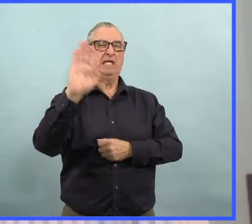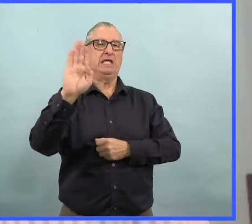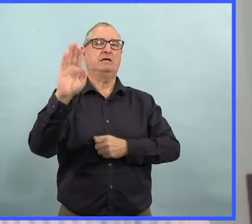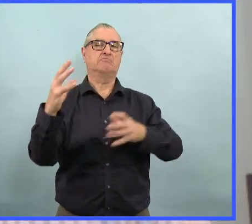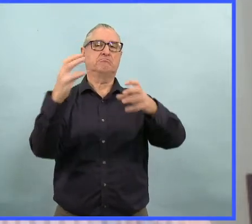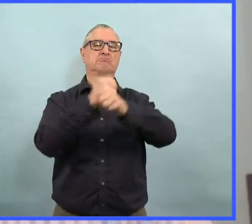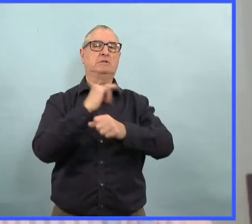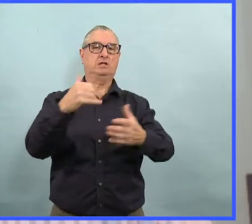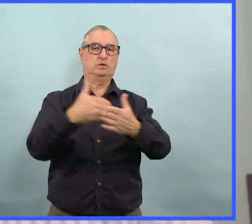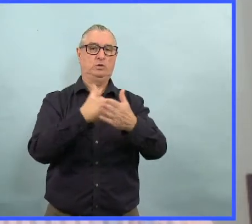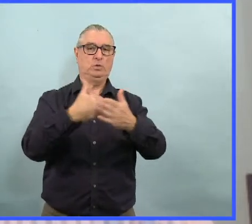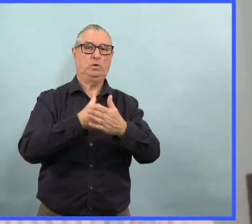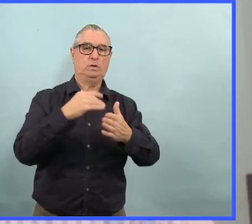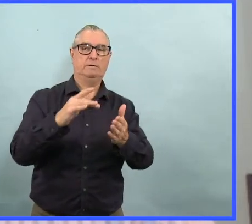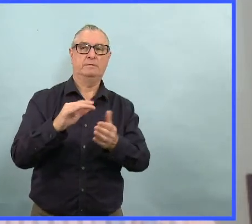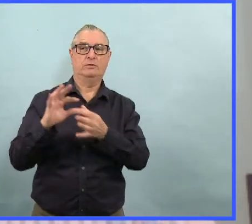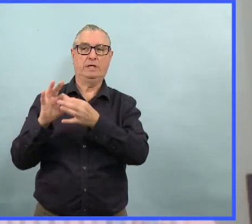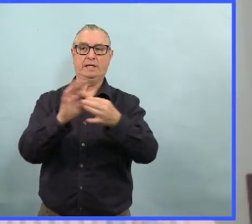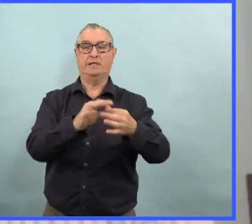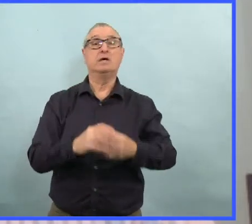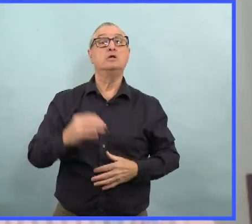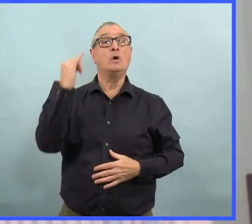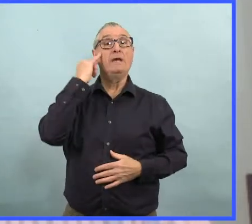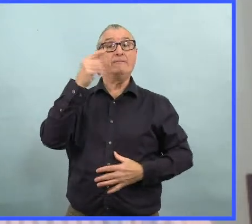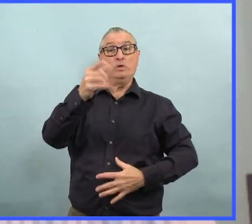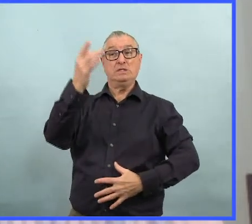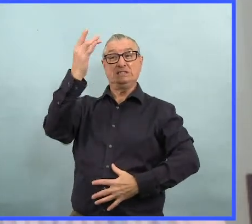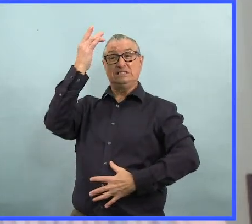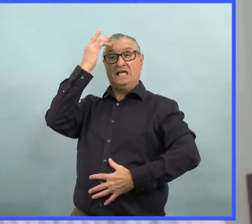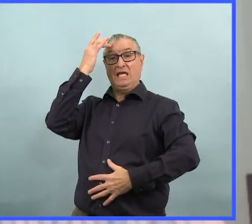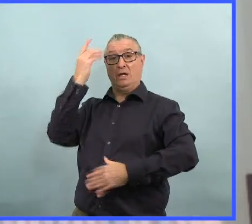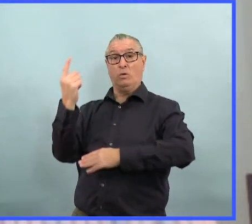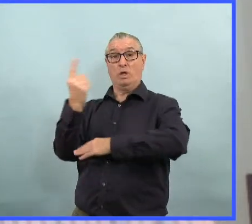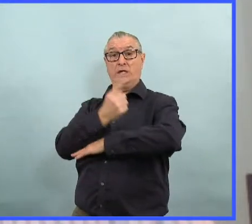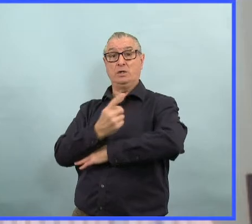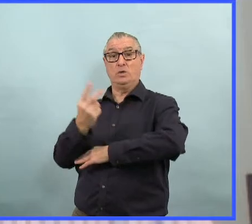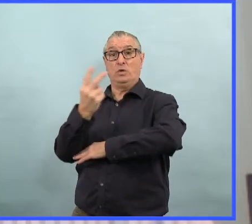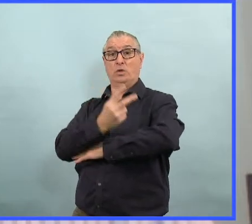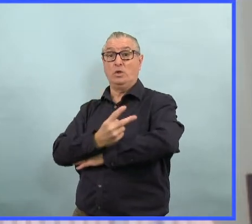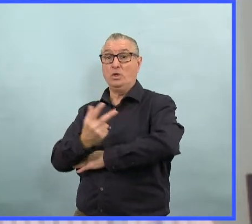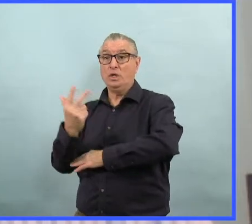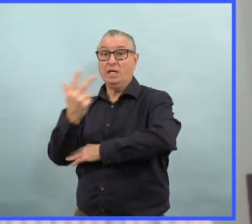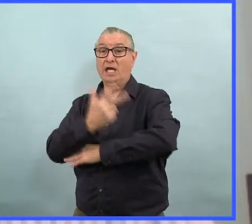onset with pax living so this makes it even more important especially if you're